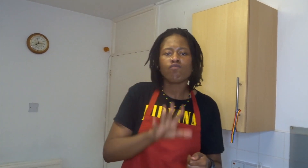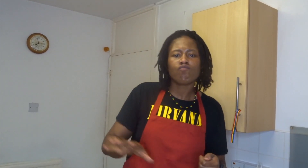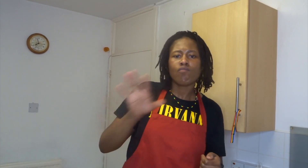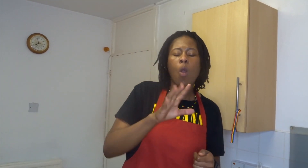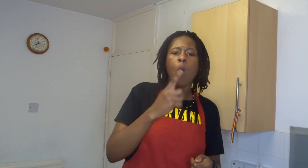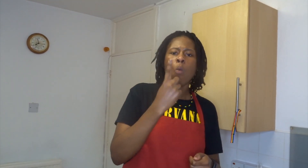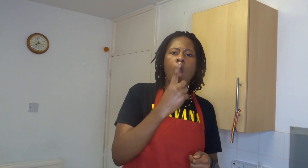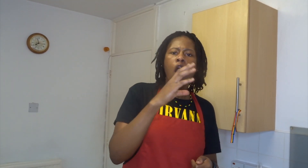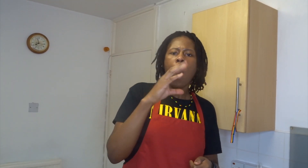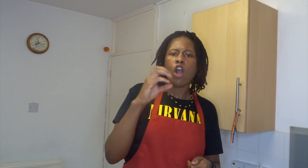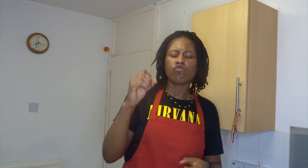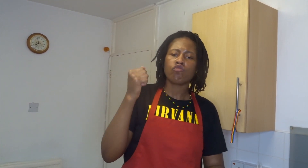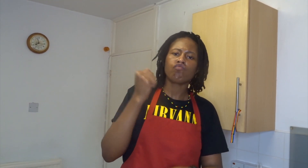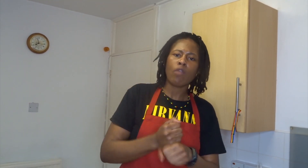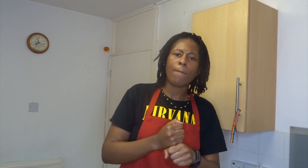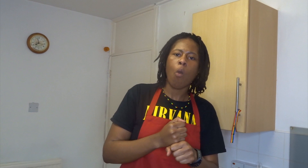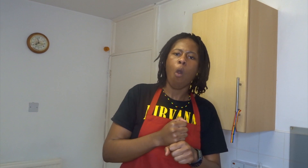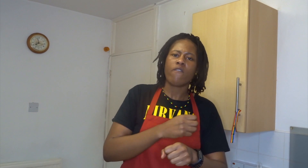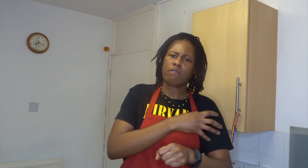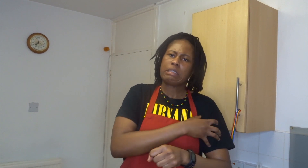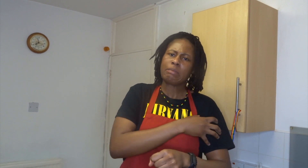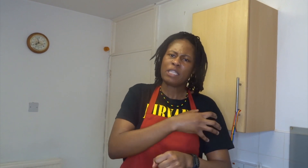All that we need to add now is the spinach